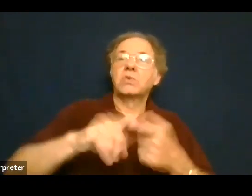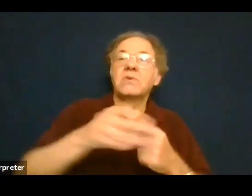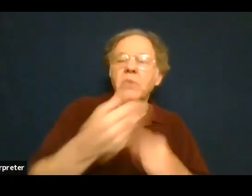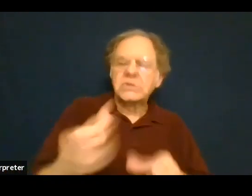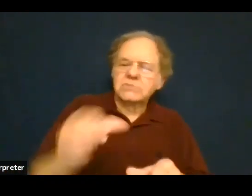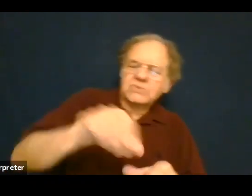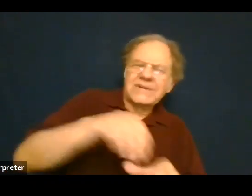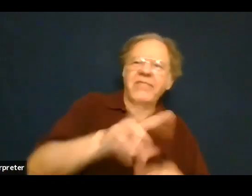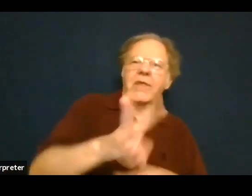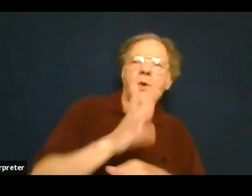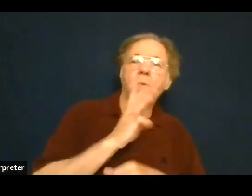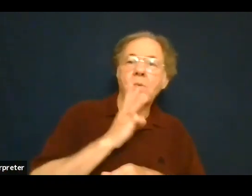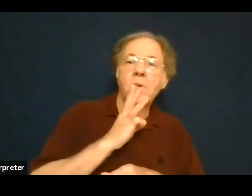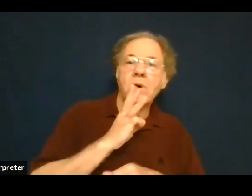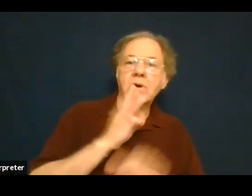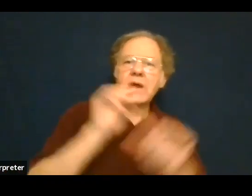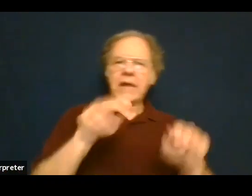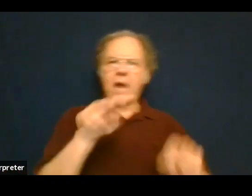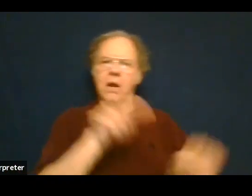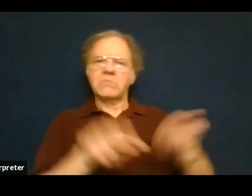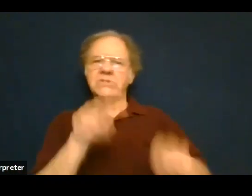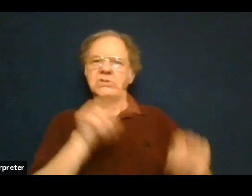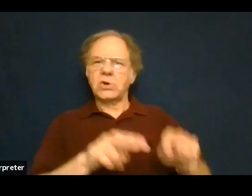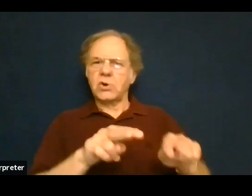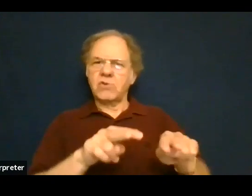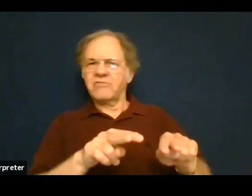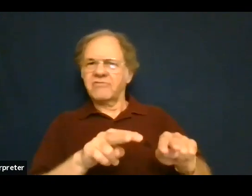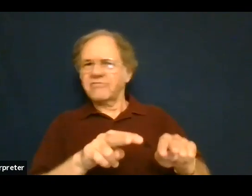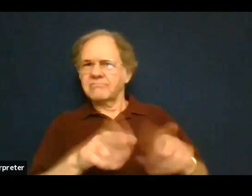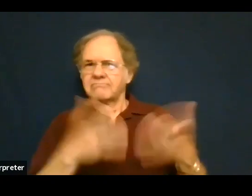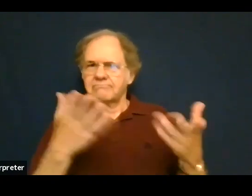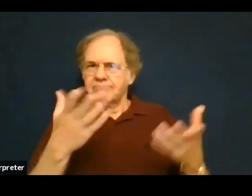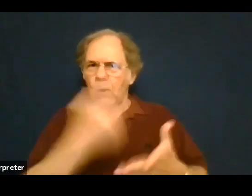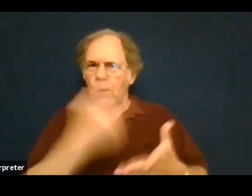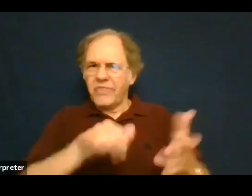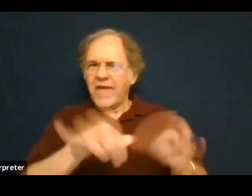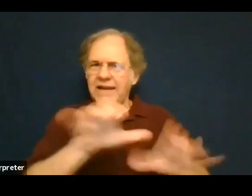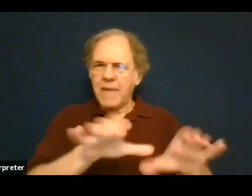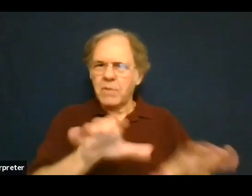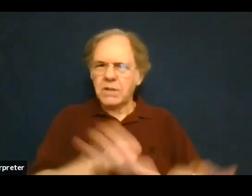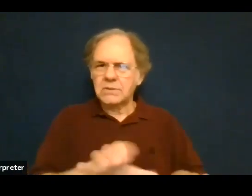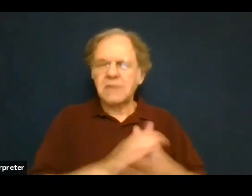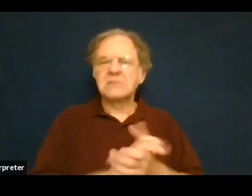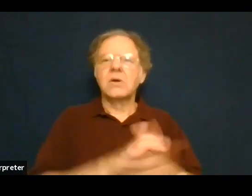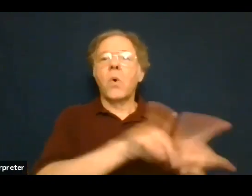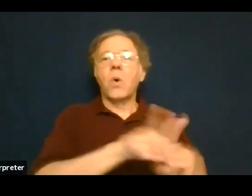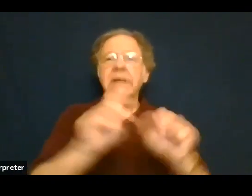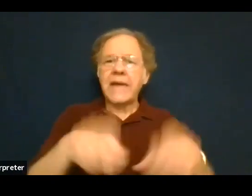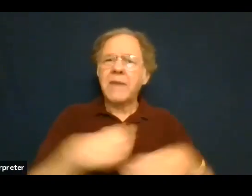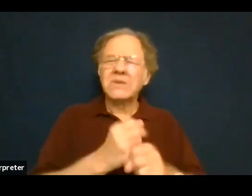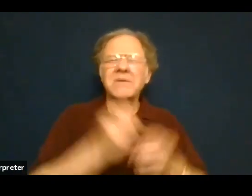able to observe the effects that way. And they also produce hundreds of embryos